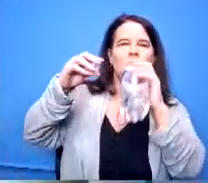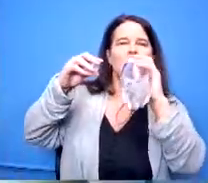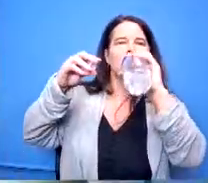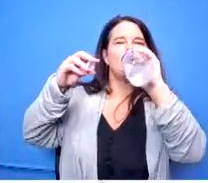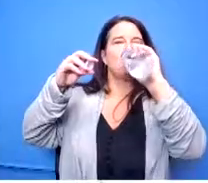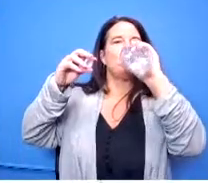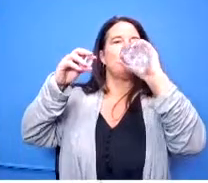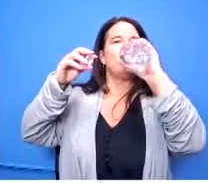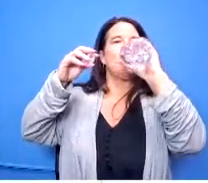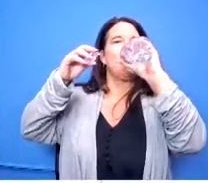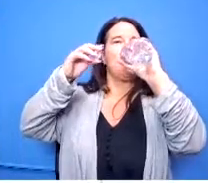if